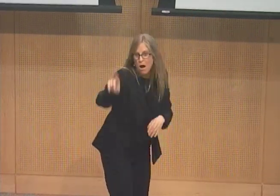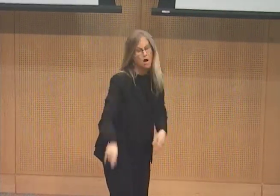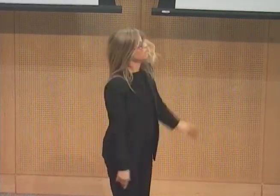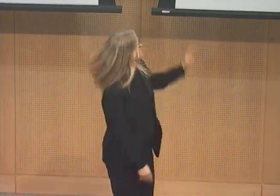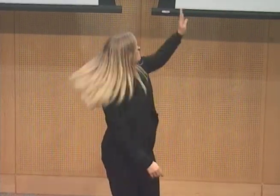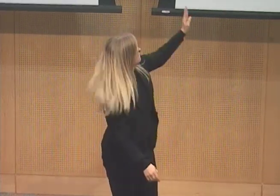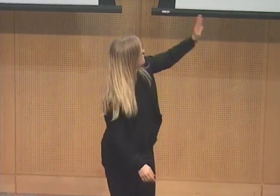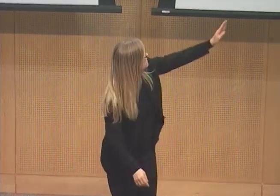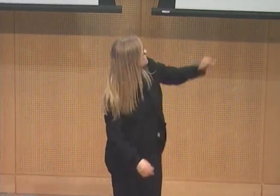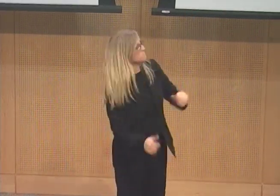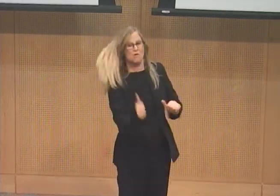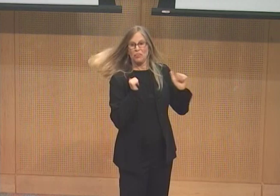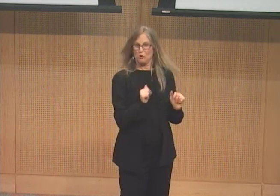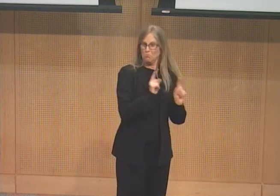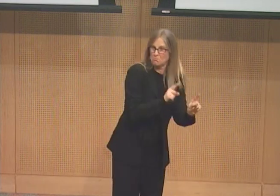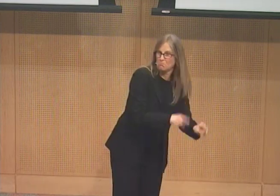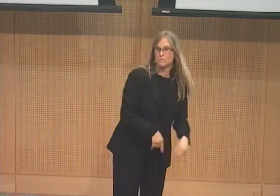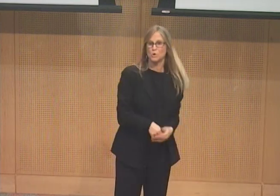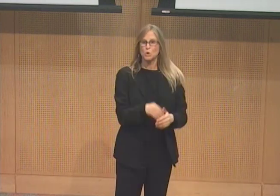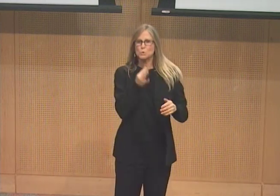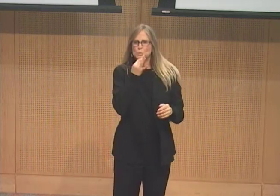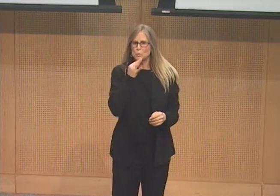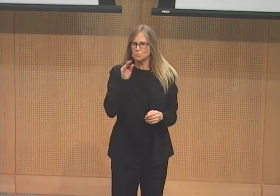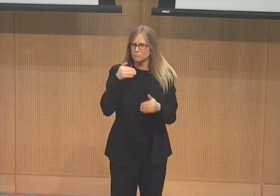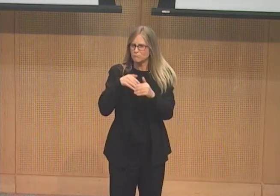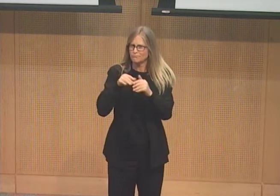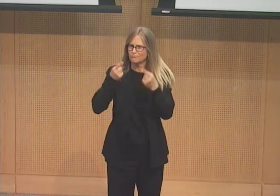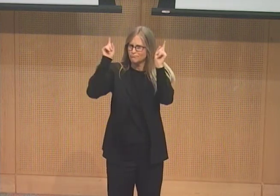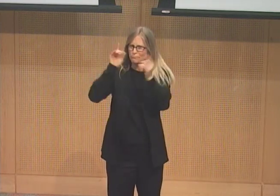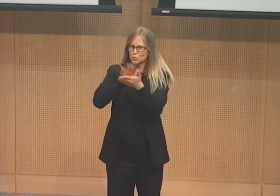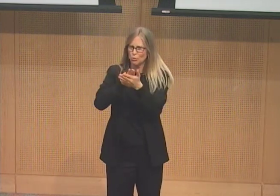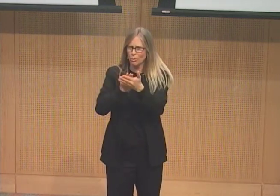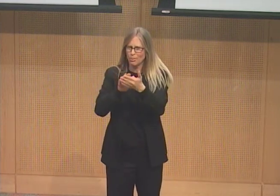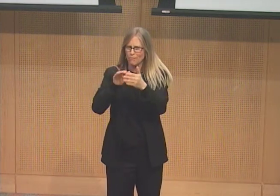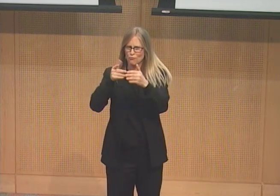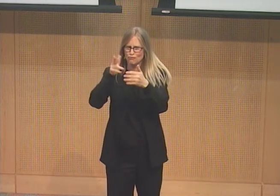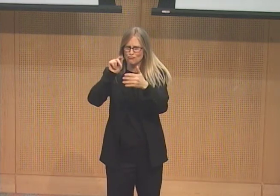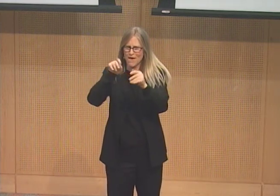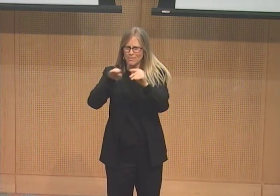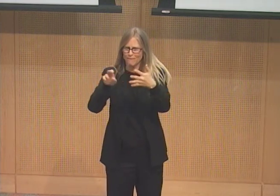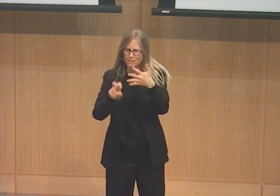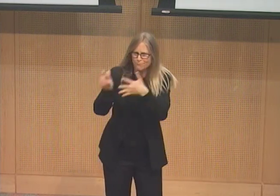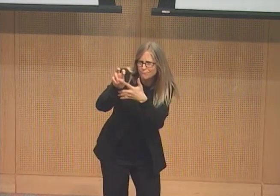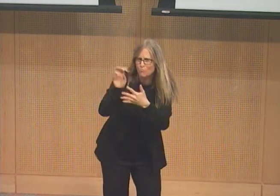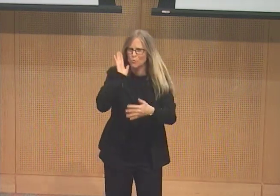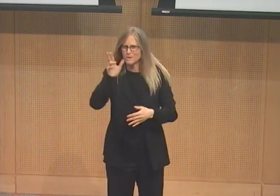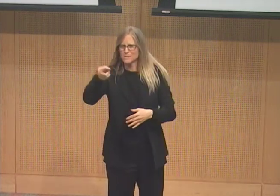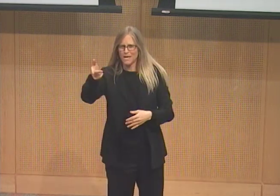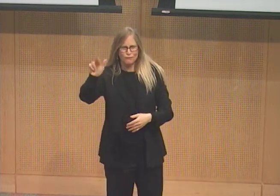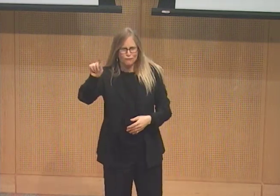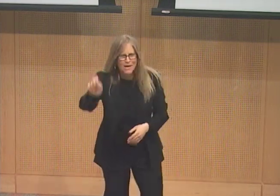They talk about her ballet dancing, jamming to her iPod, going to the theater.